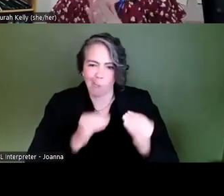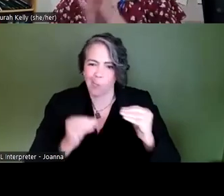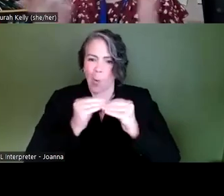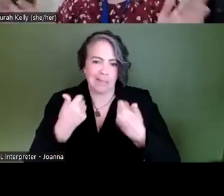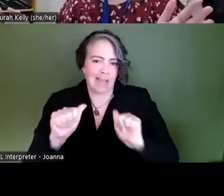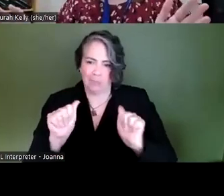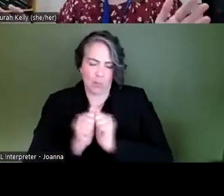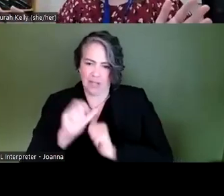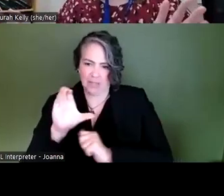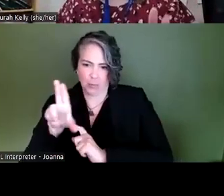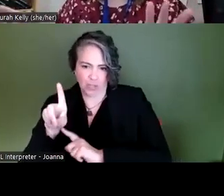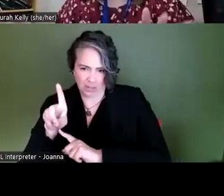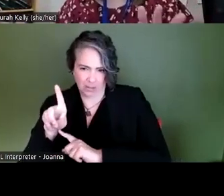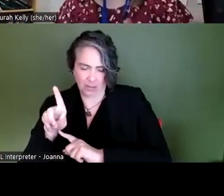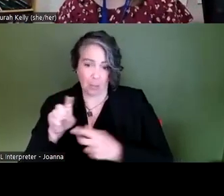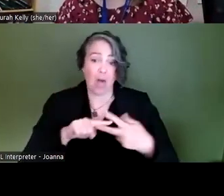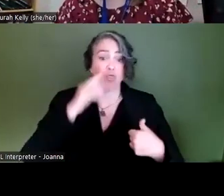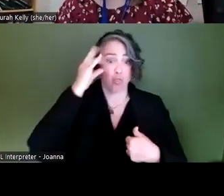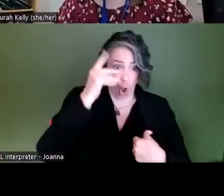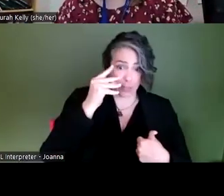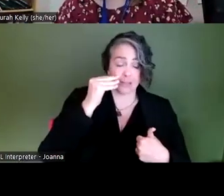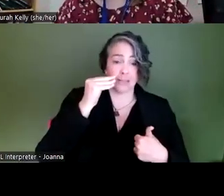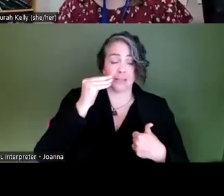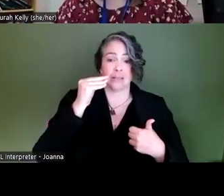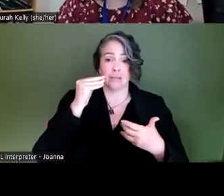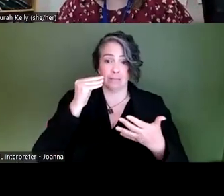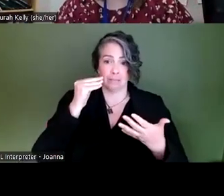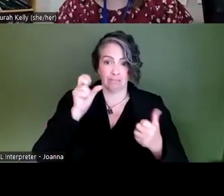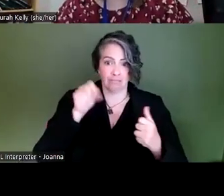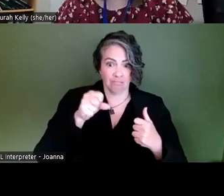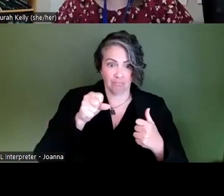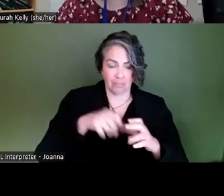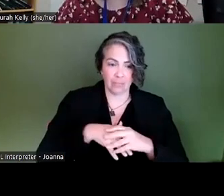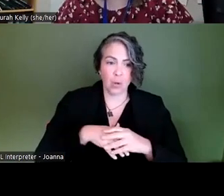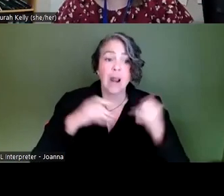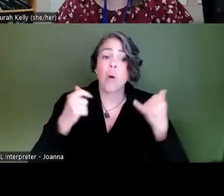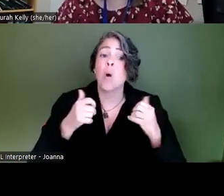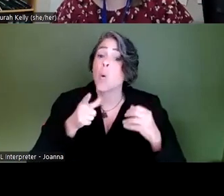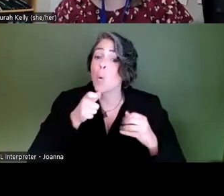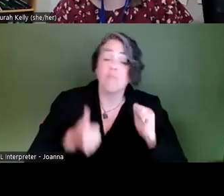So taking this all together, who has the highest rates of suicidal thoughts and cannabis use disorder?